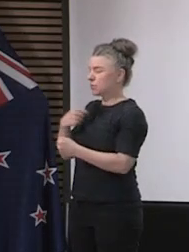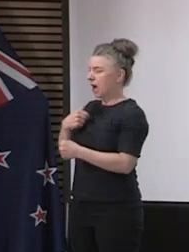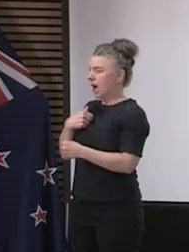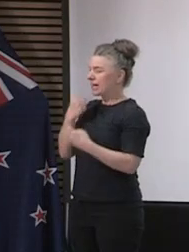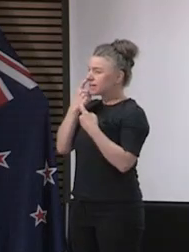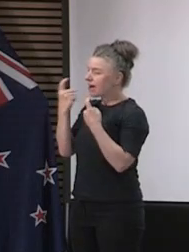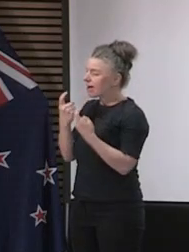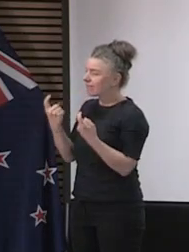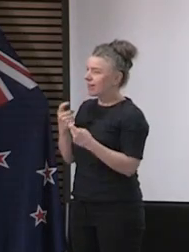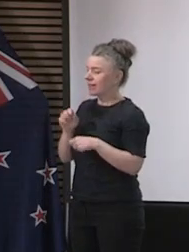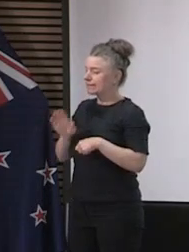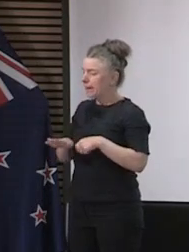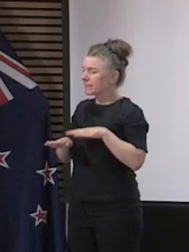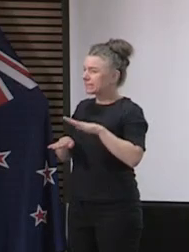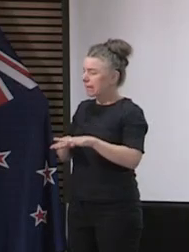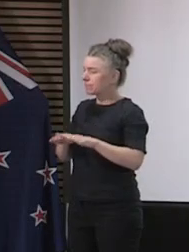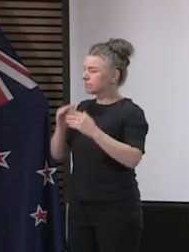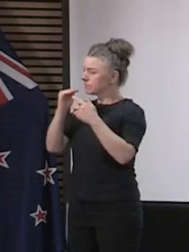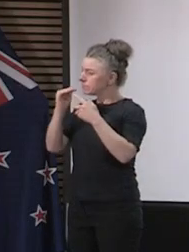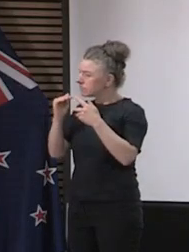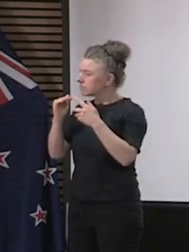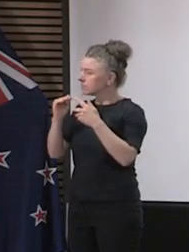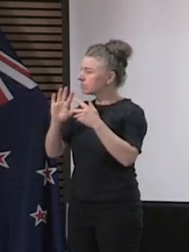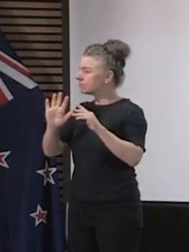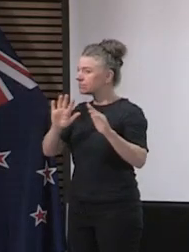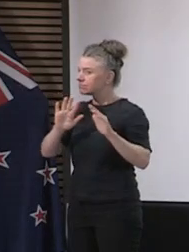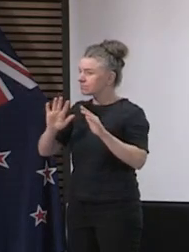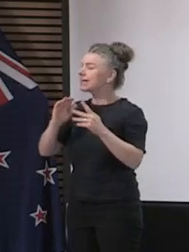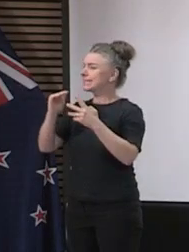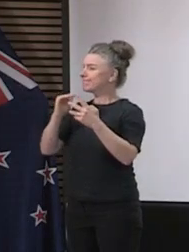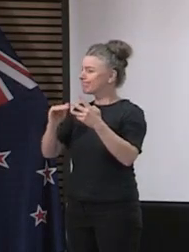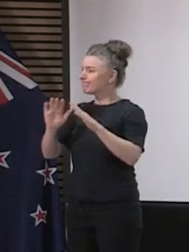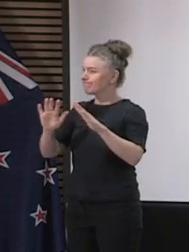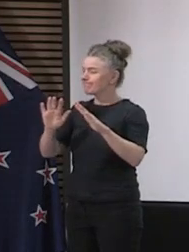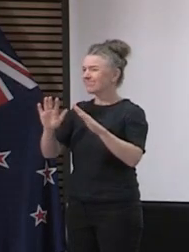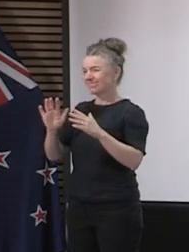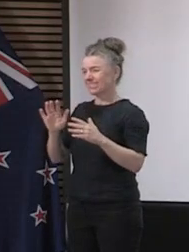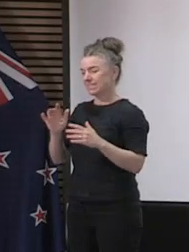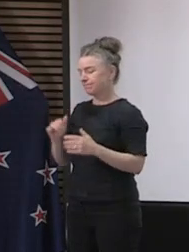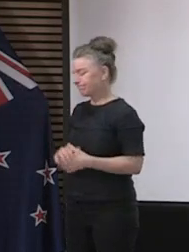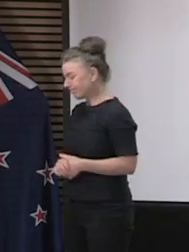that we have seen in other countries. That's why we're moving slowly, cautiously,